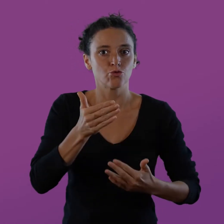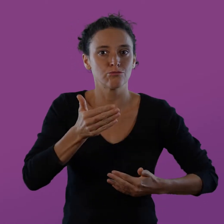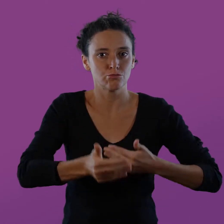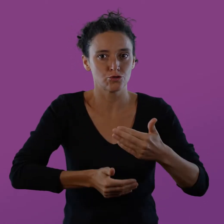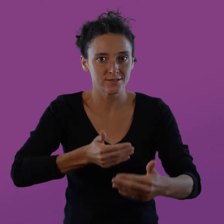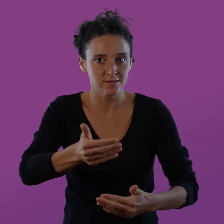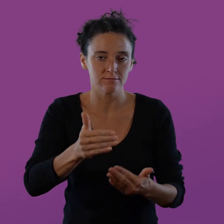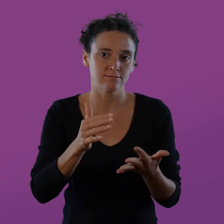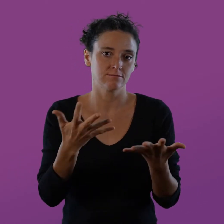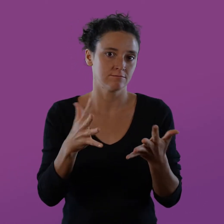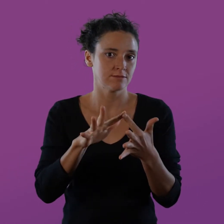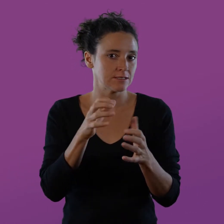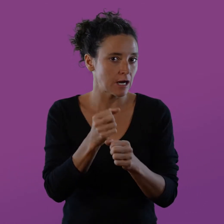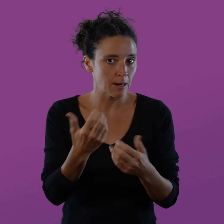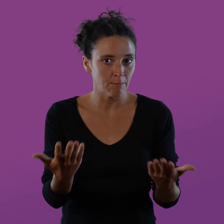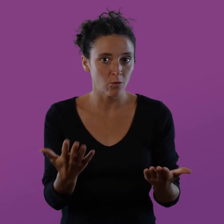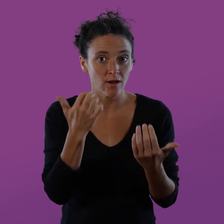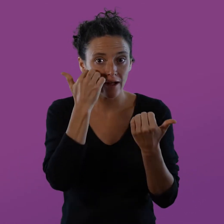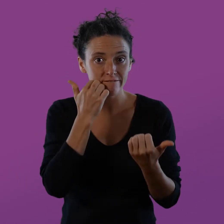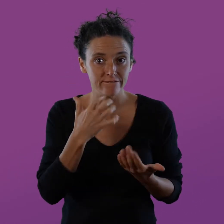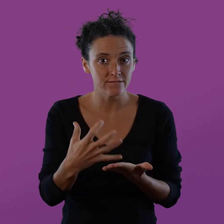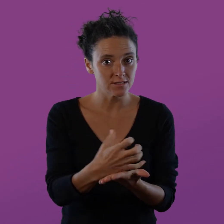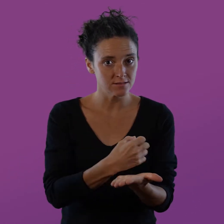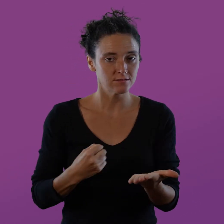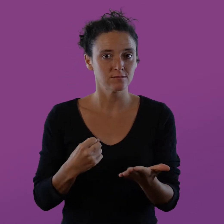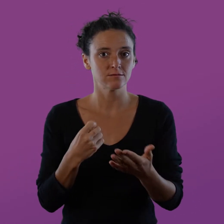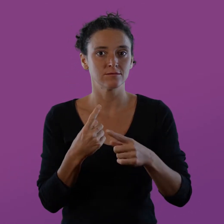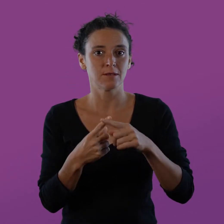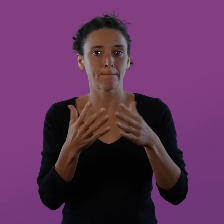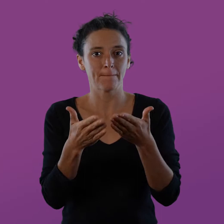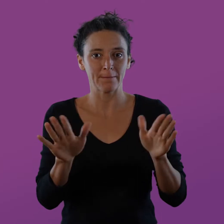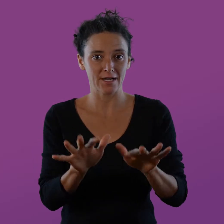in its processes such as the conduct of hearings and evidence gathering.